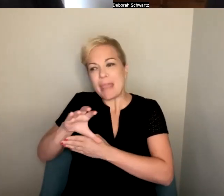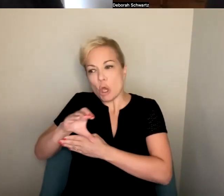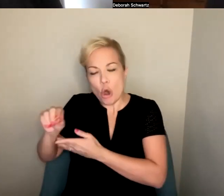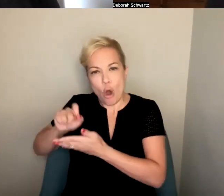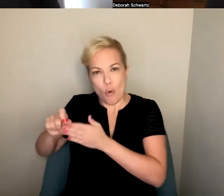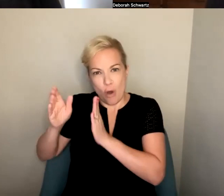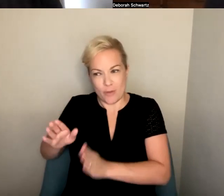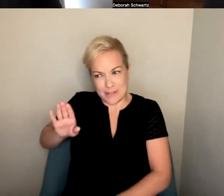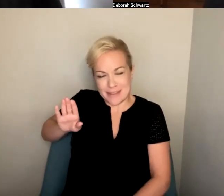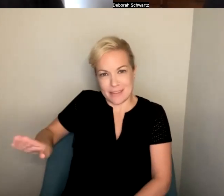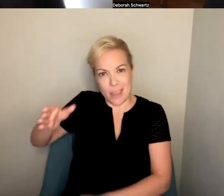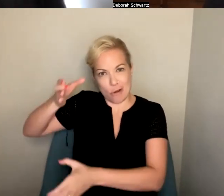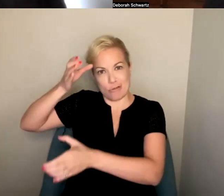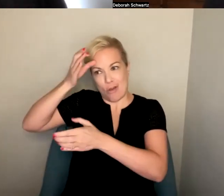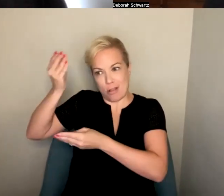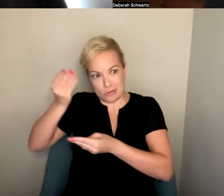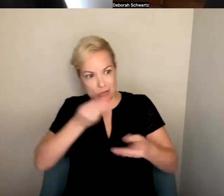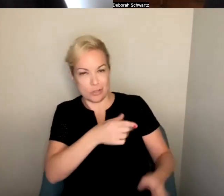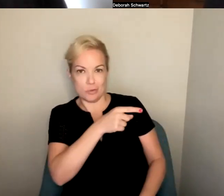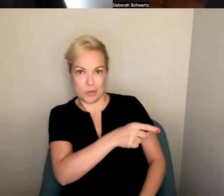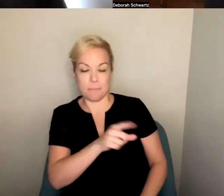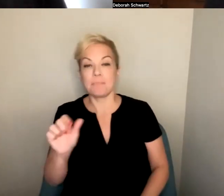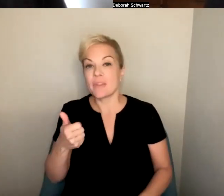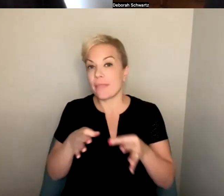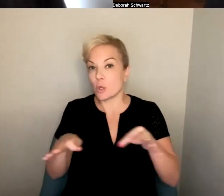the knowledge, and the other thing I've talked with language speakers is they say, you know,